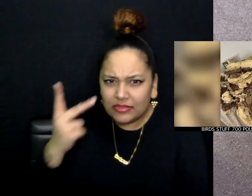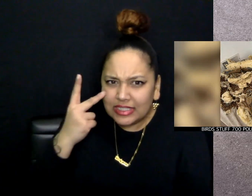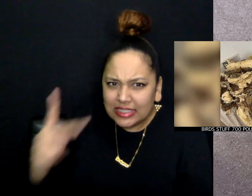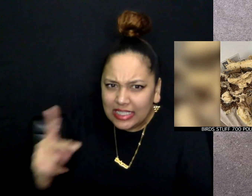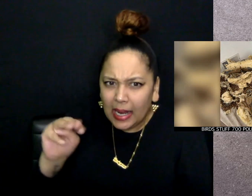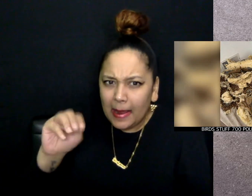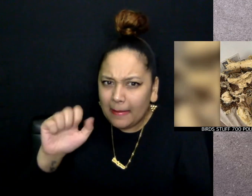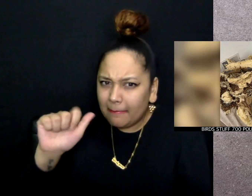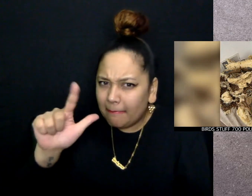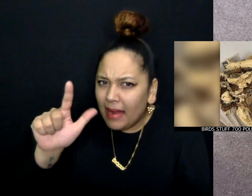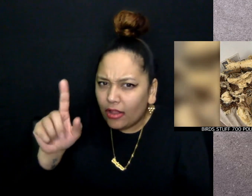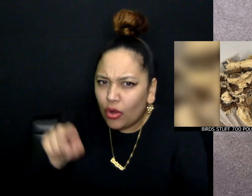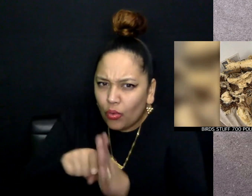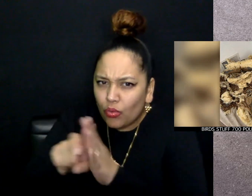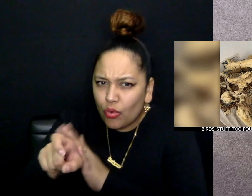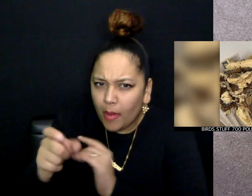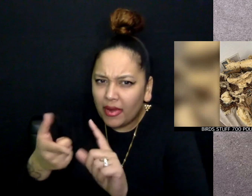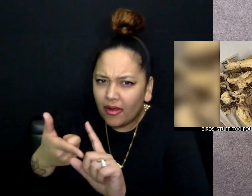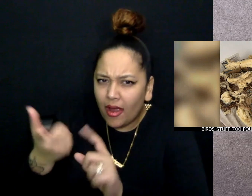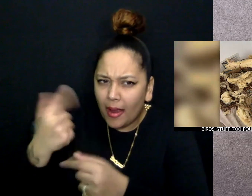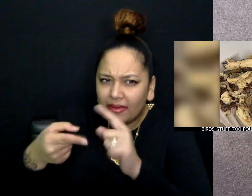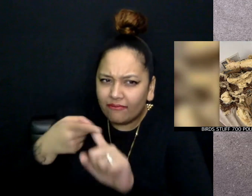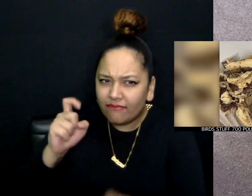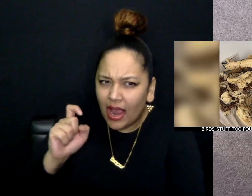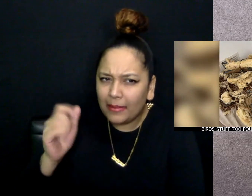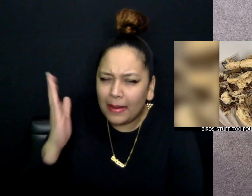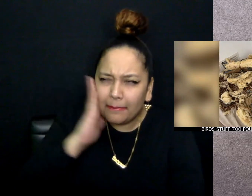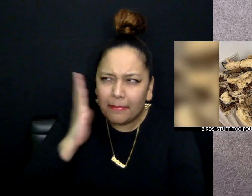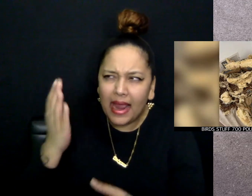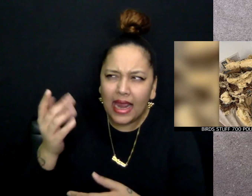and a grip to level the lipstick when it is brought closer to the mouth.